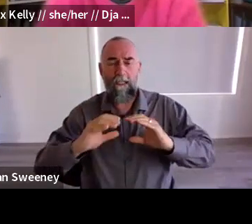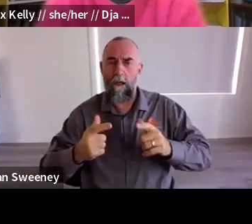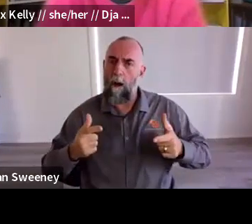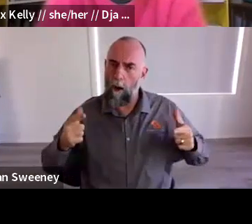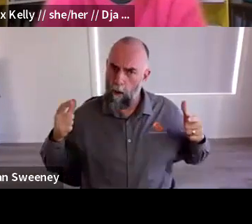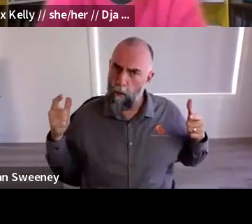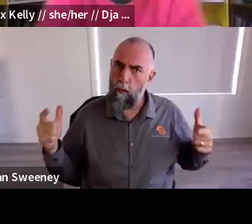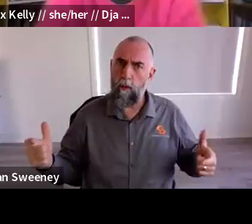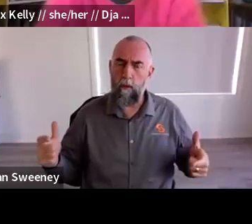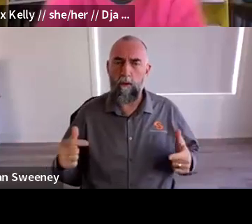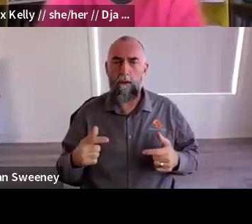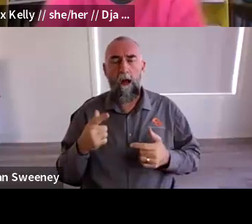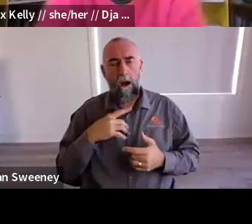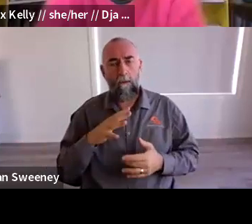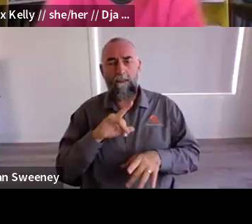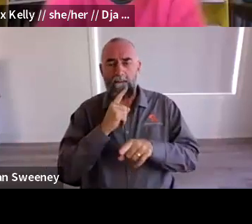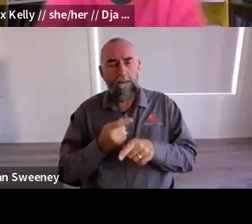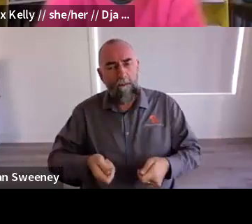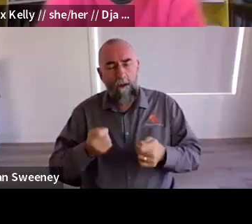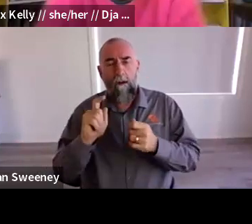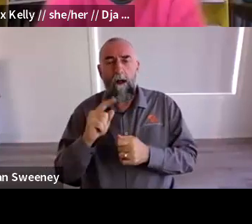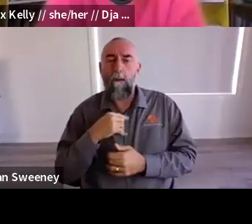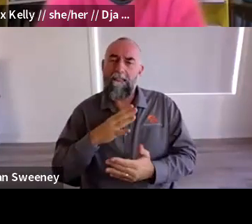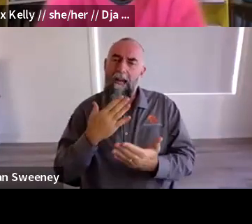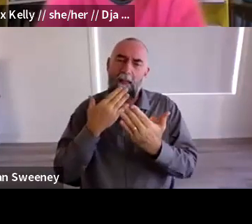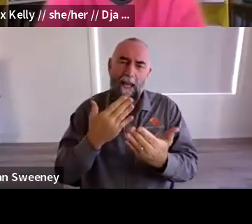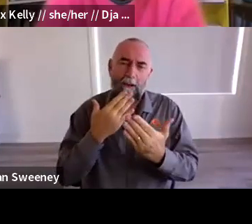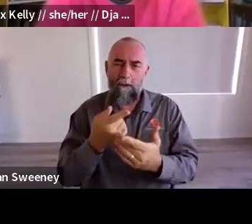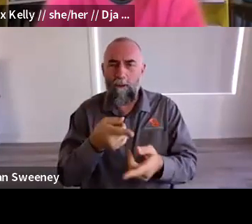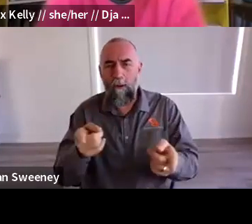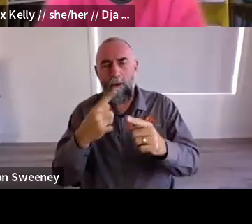so much for your time and for dialling in to listen to this today. It's a big